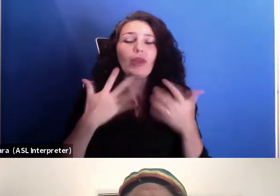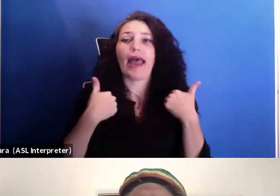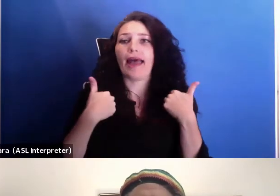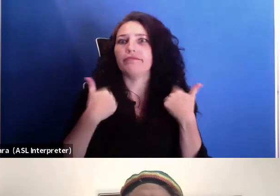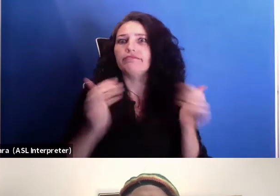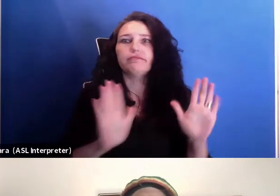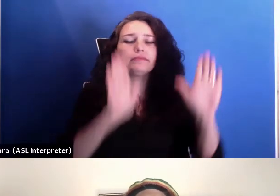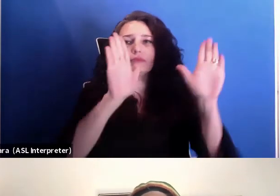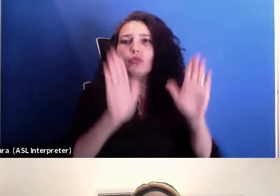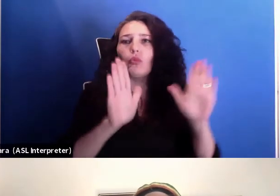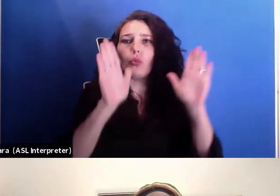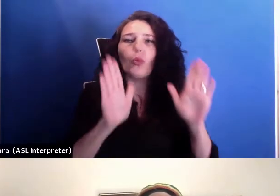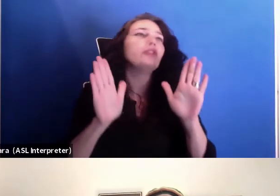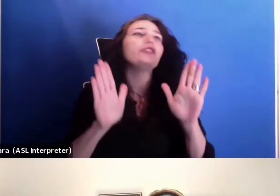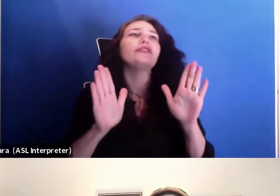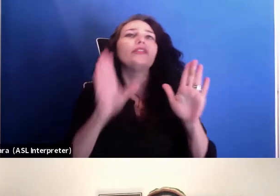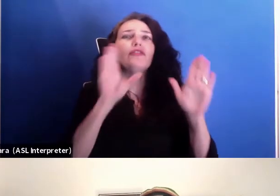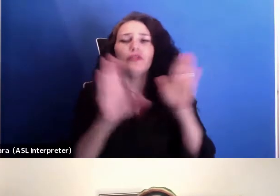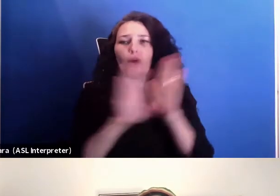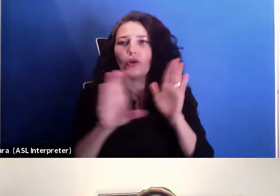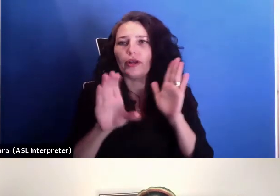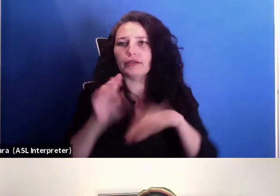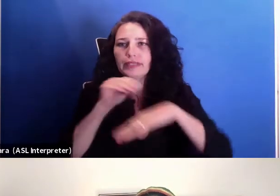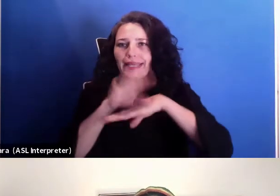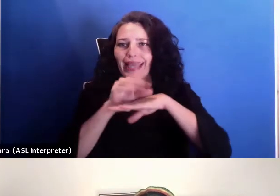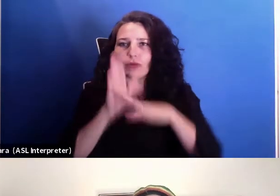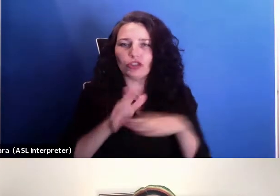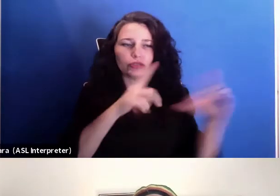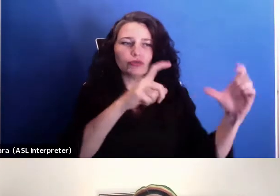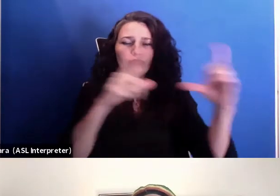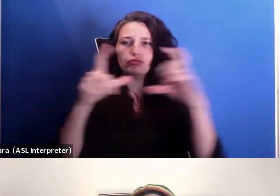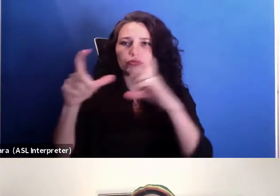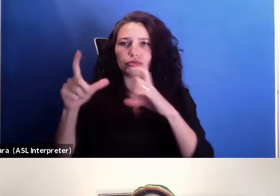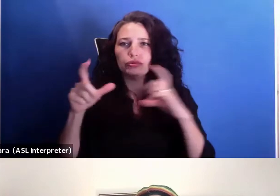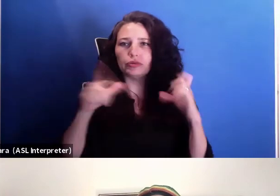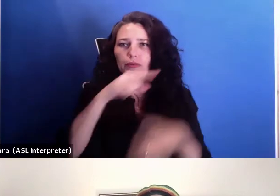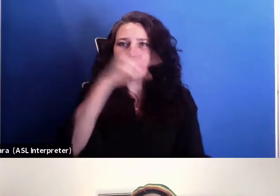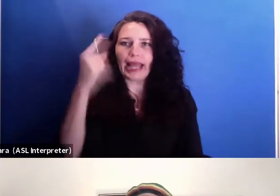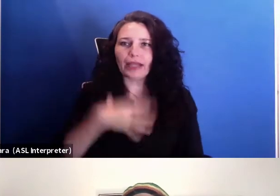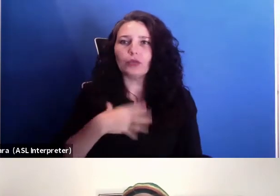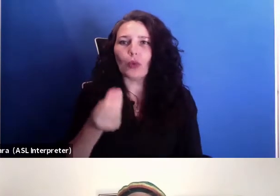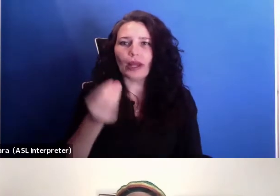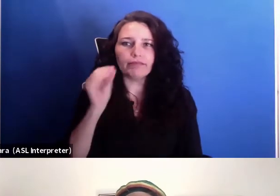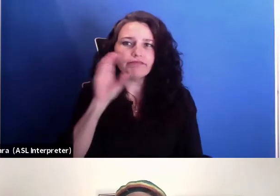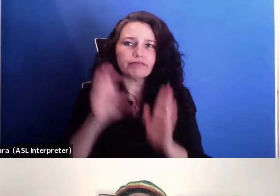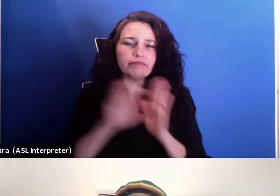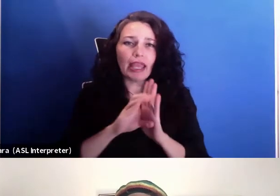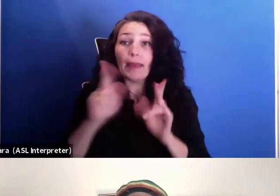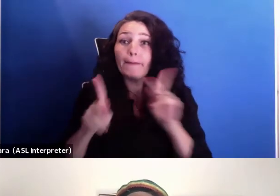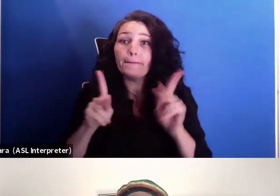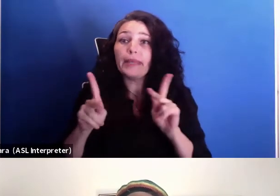hundreds of black and white photographs that were astonishing. And people had been compiling their personal photographs of the camp on Facebook,